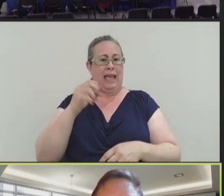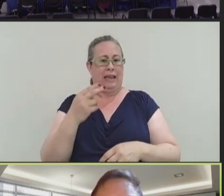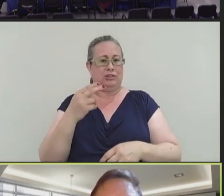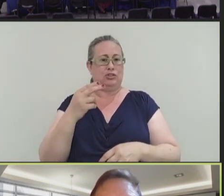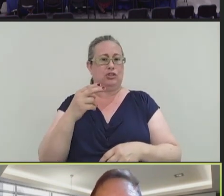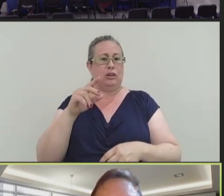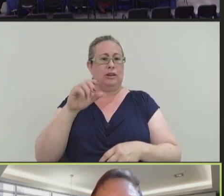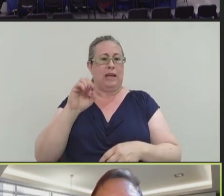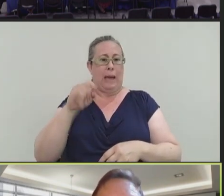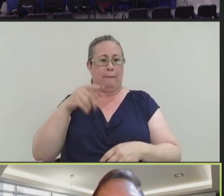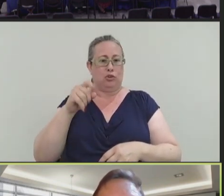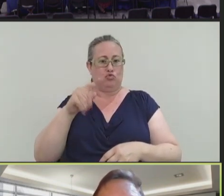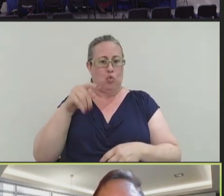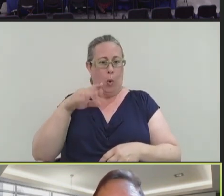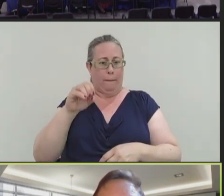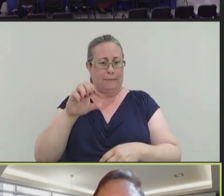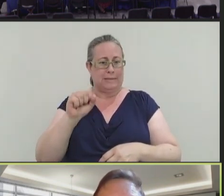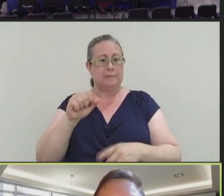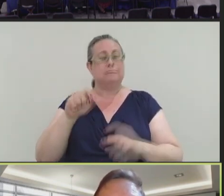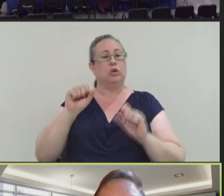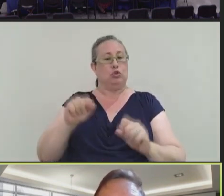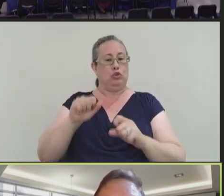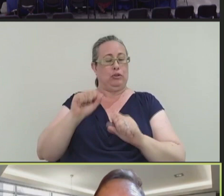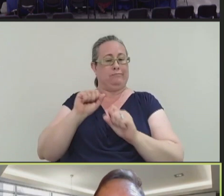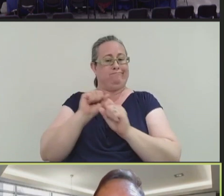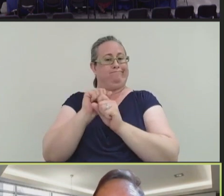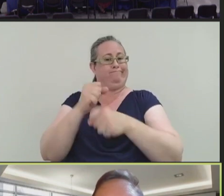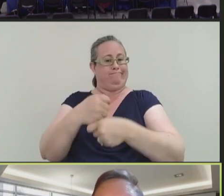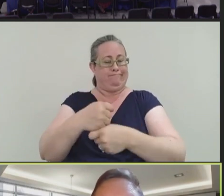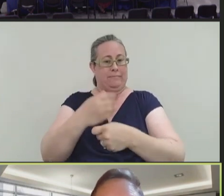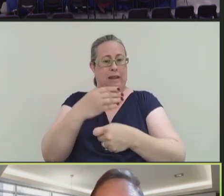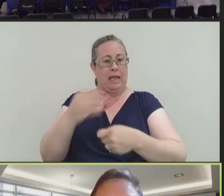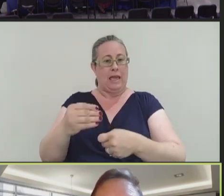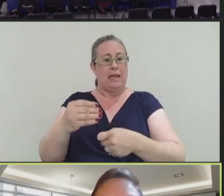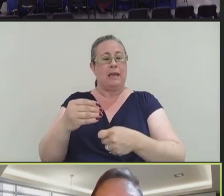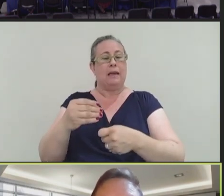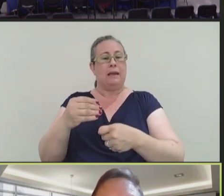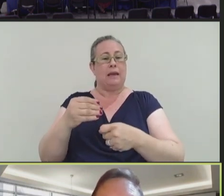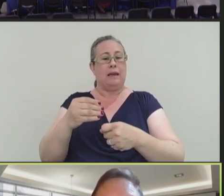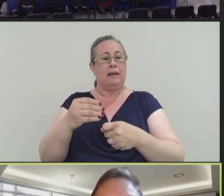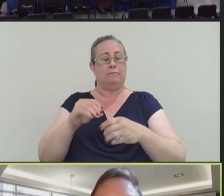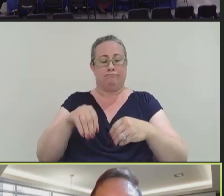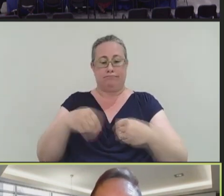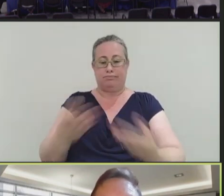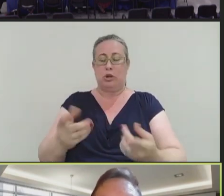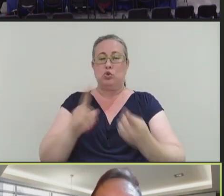I just told you about could be formulated and went into a very large phase one clinical trial